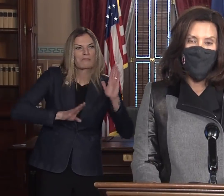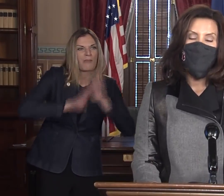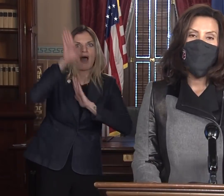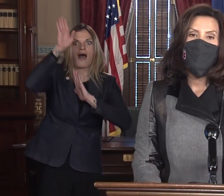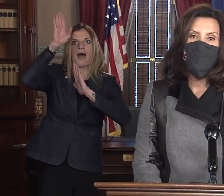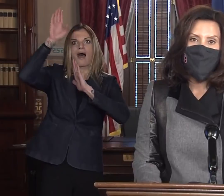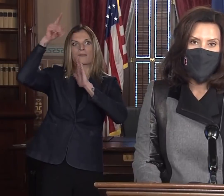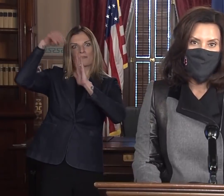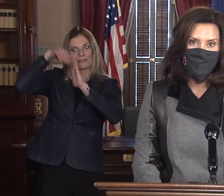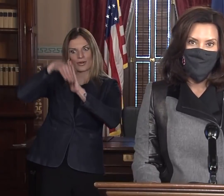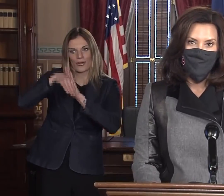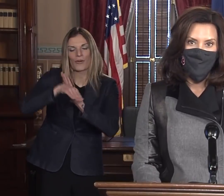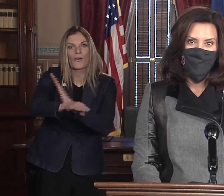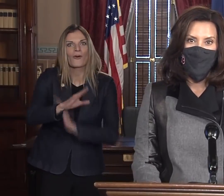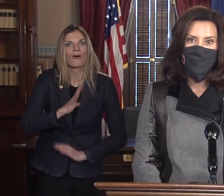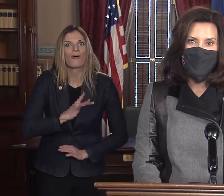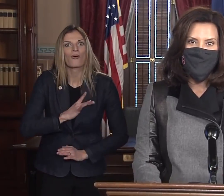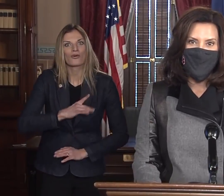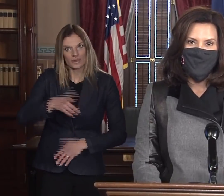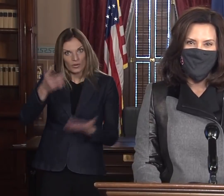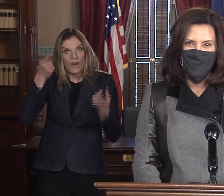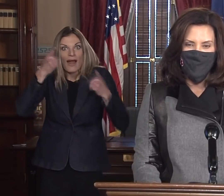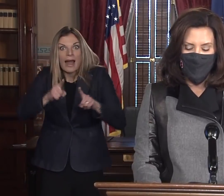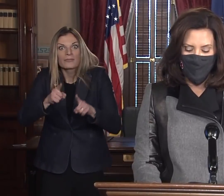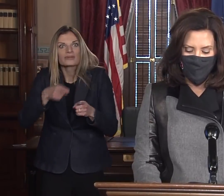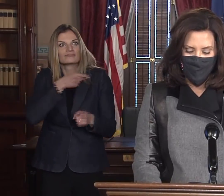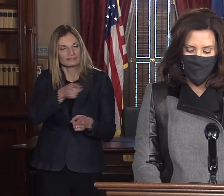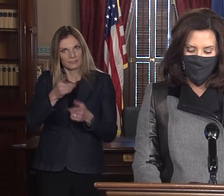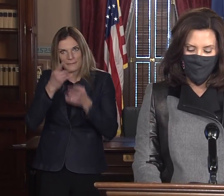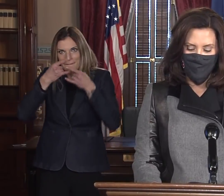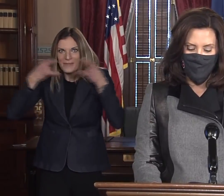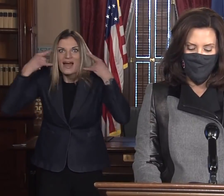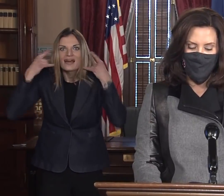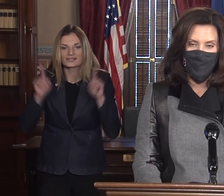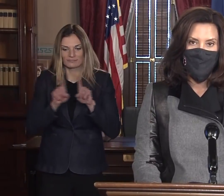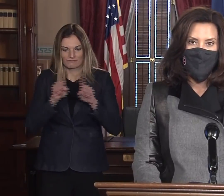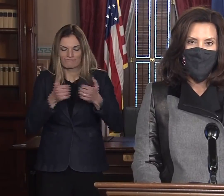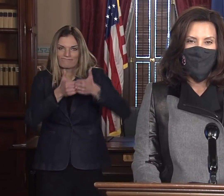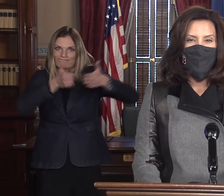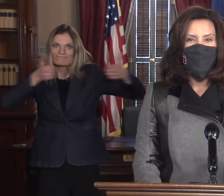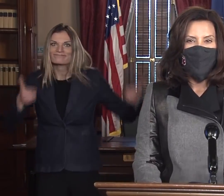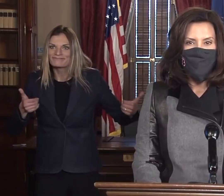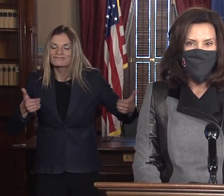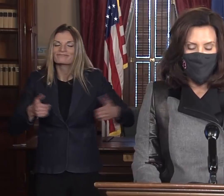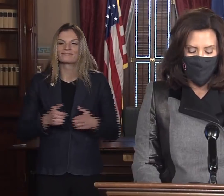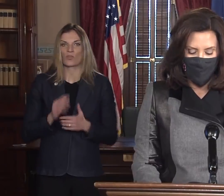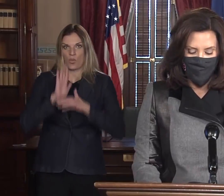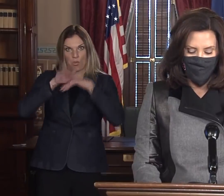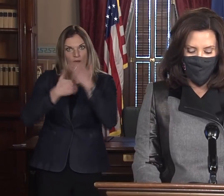WE HAVE DONE THIS. WE CRUSHED THE CURVE IN THE SPRING.